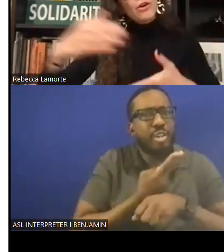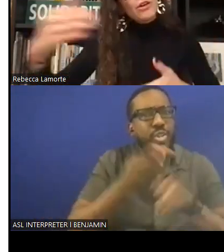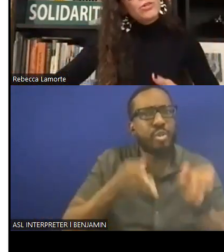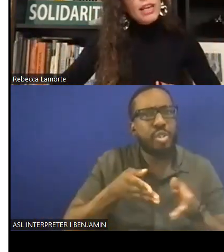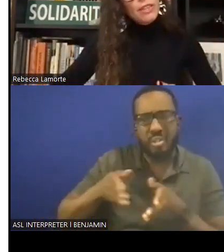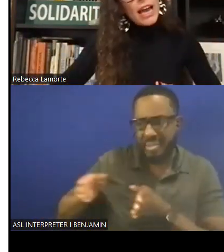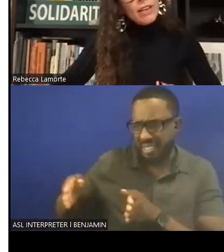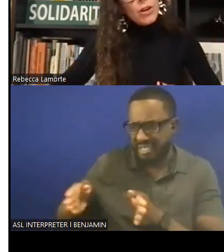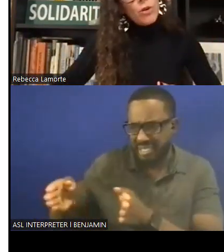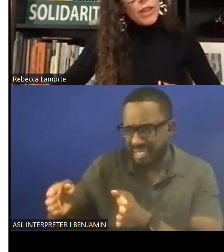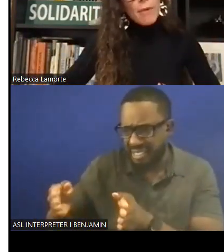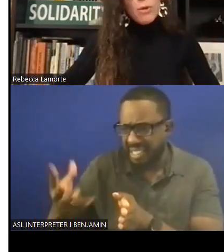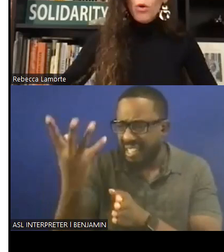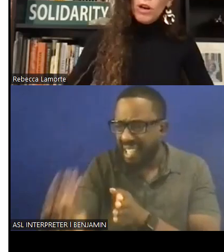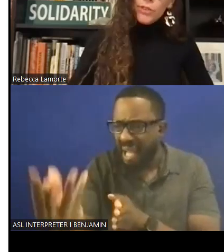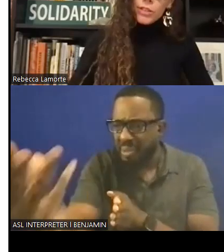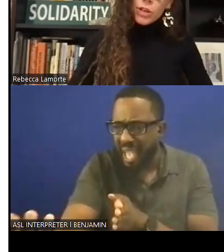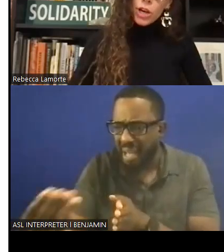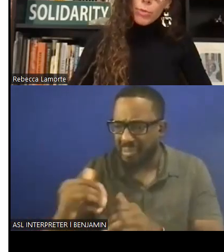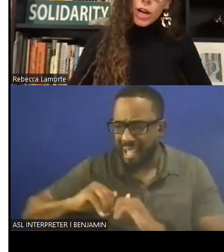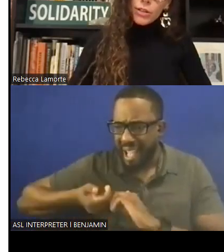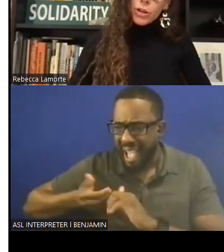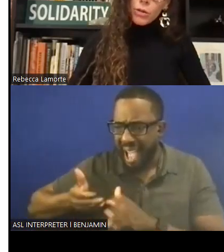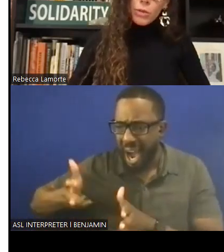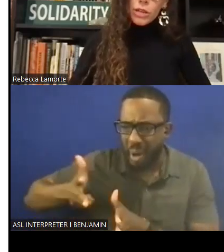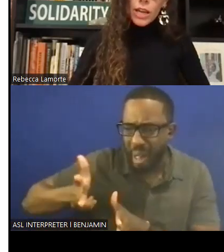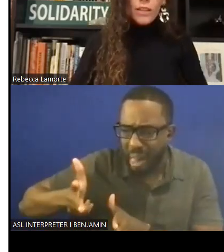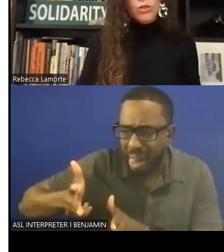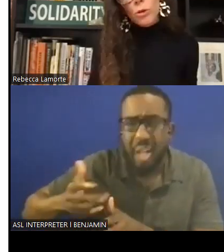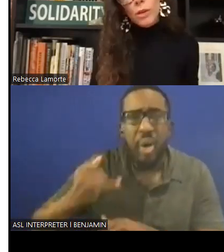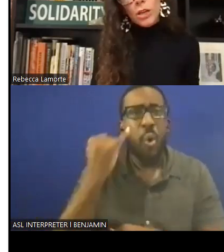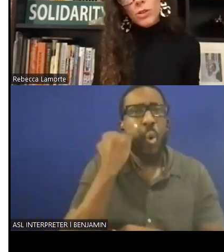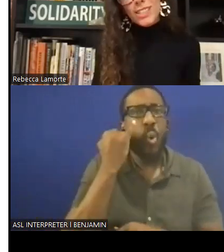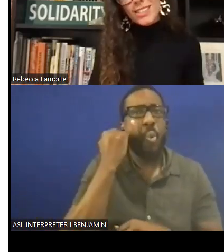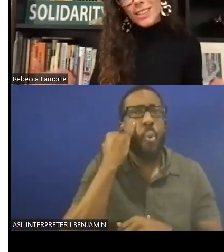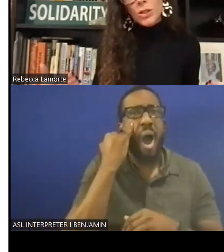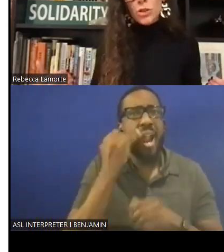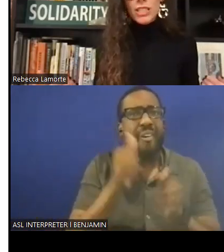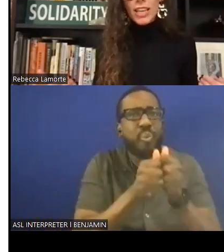How can you safely navigate over that? What if there isn't a curb cut in your community? And there are so many communities still in New York City